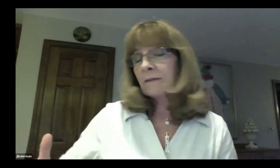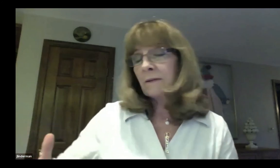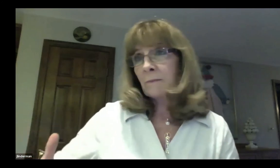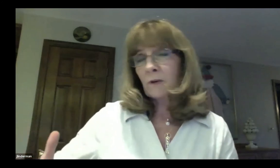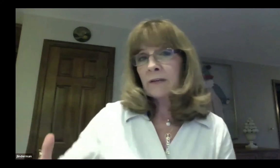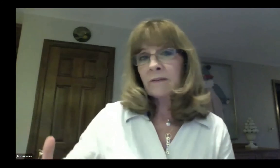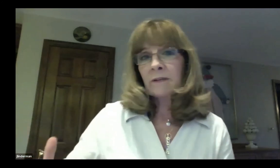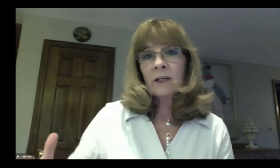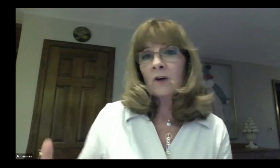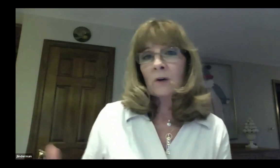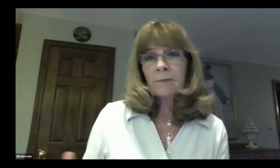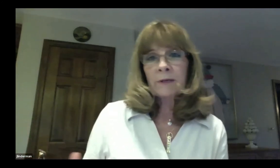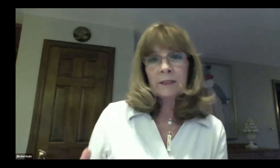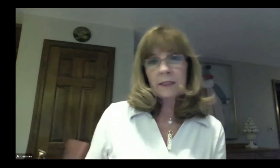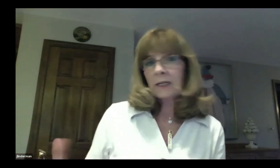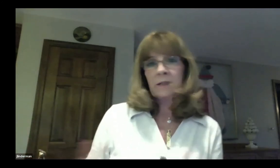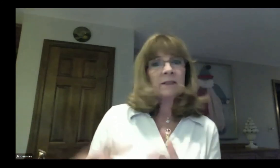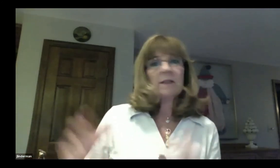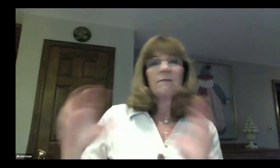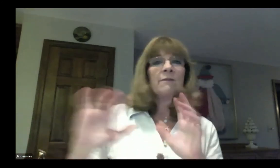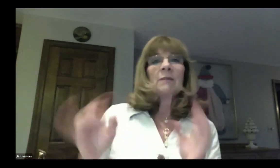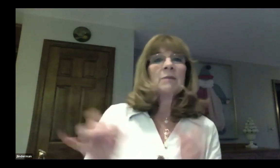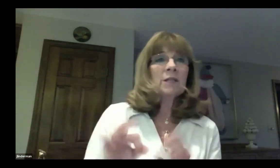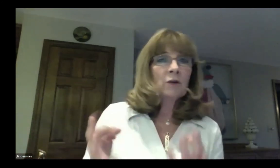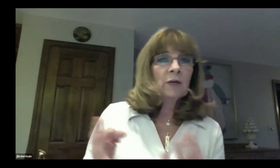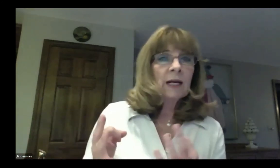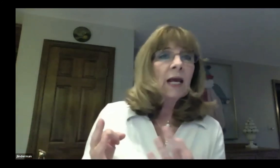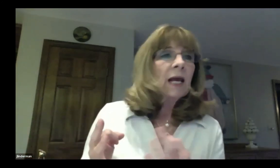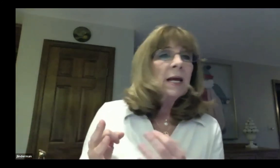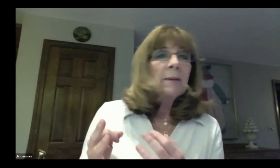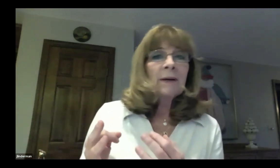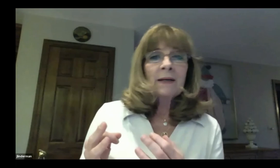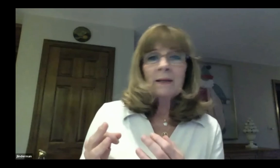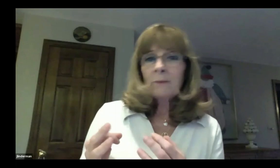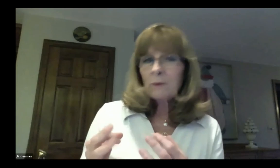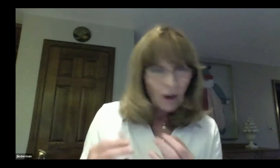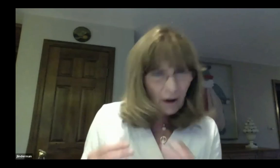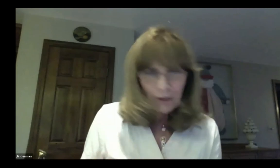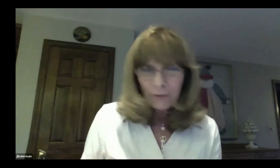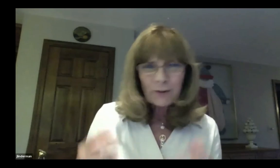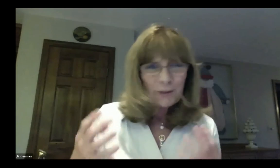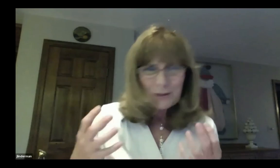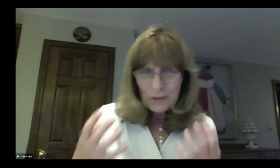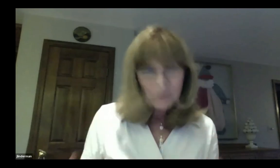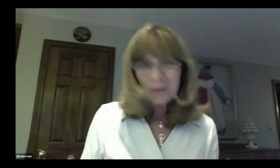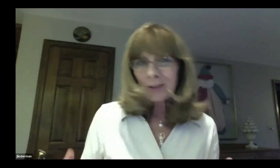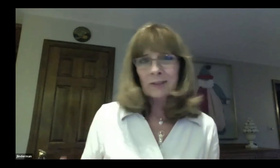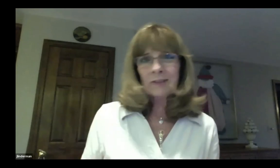more easily incorporate the child into the family unit, but it was harder for the student to learn.